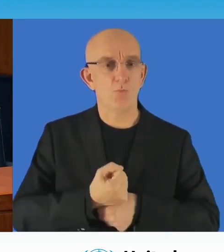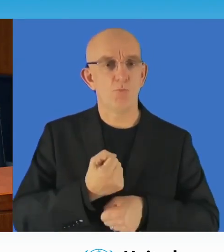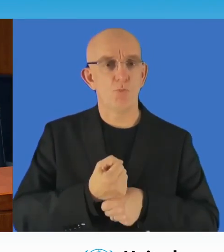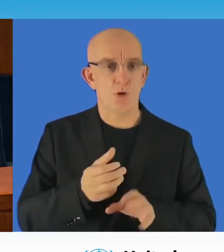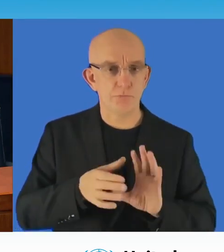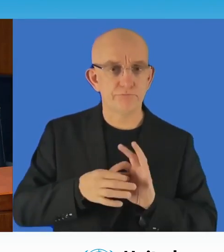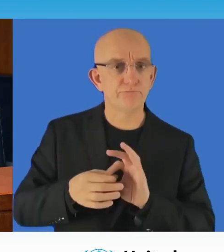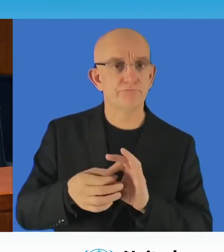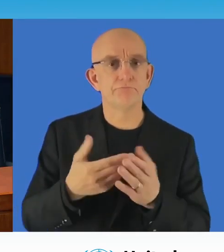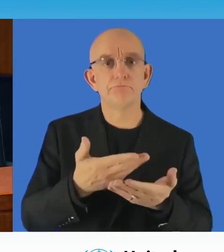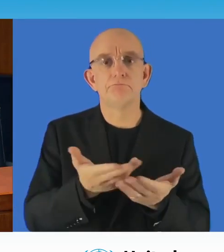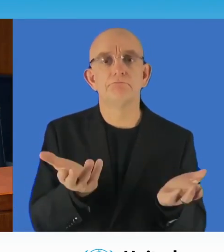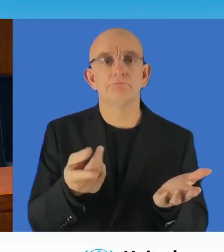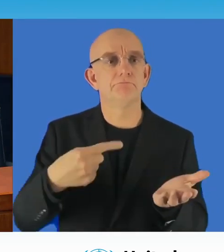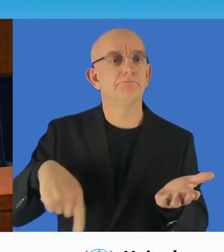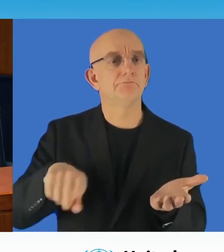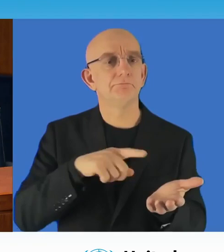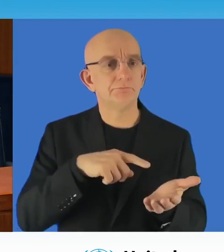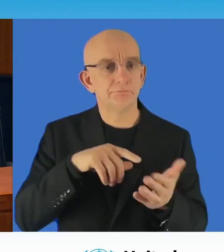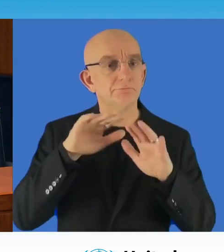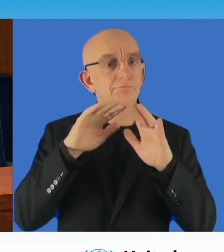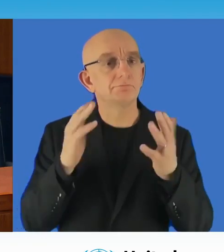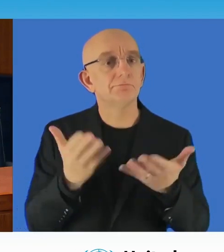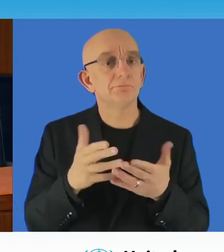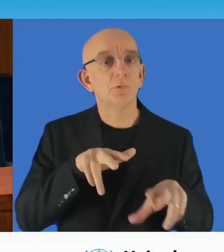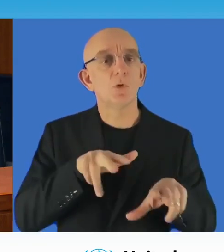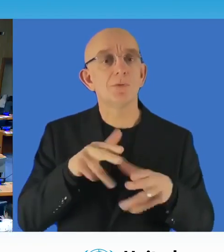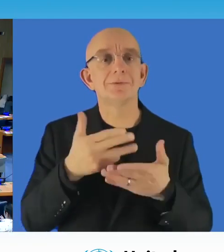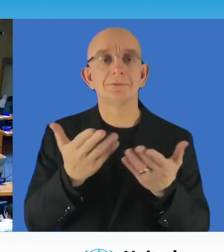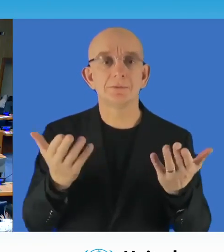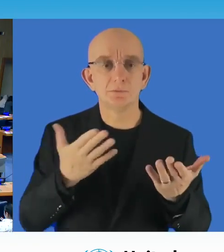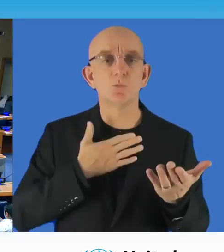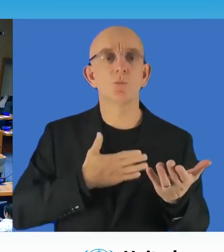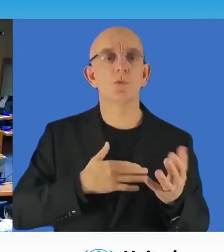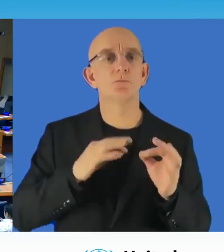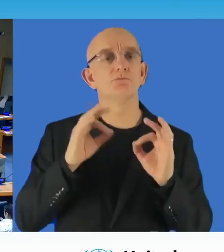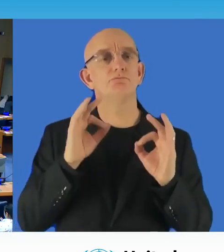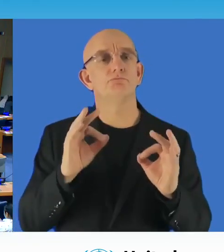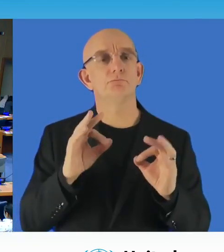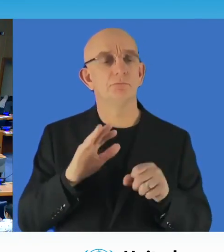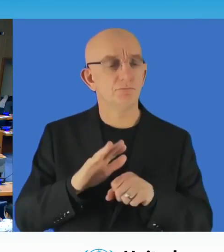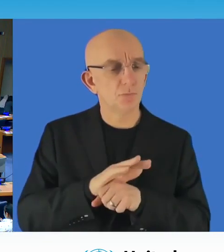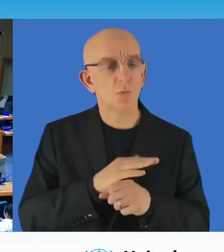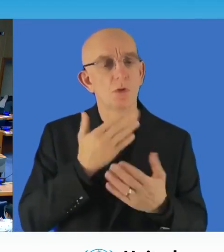organization to ensure fully uh and effective implementation the CPD I thank